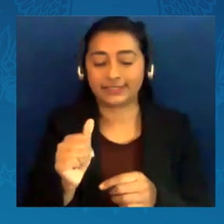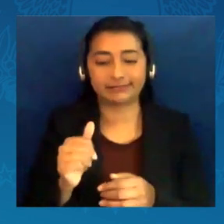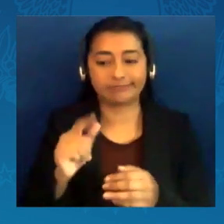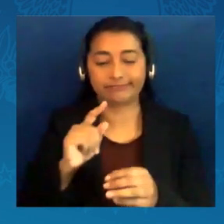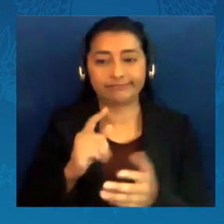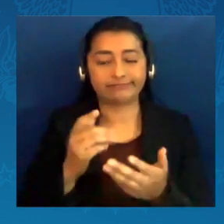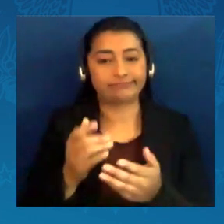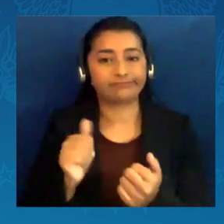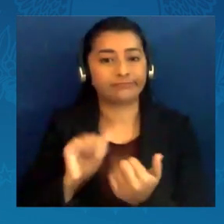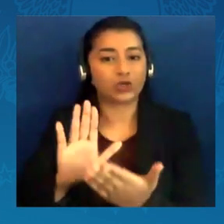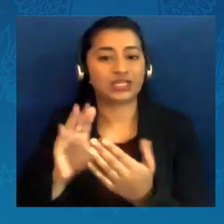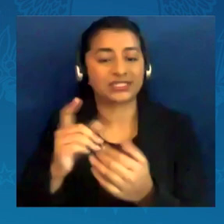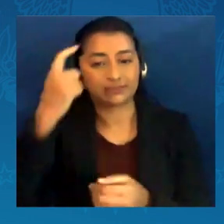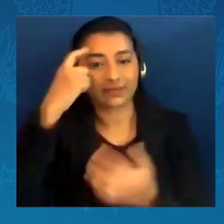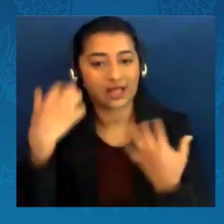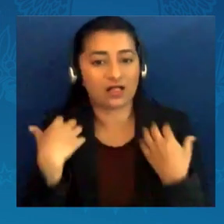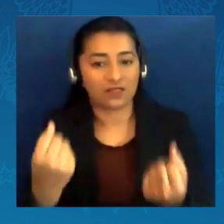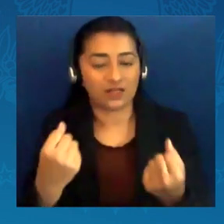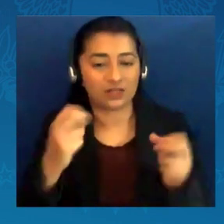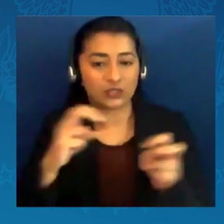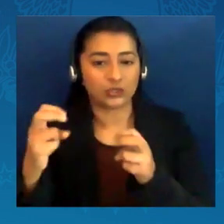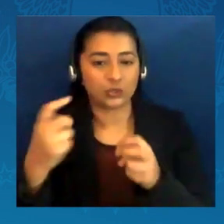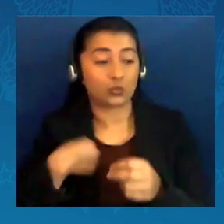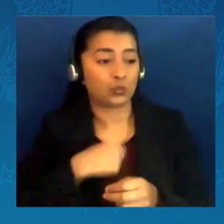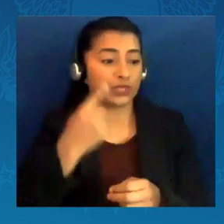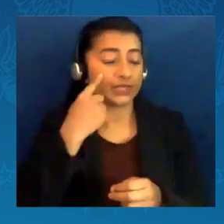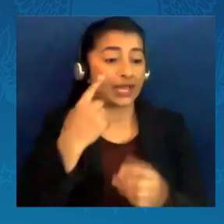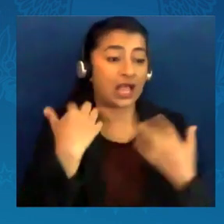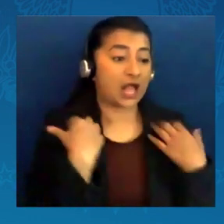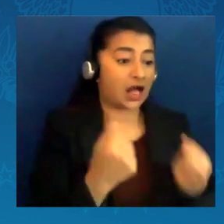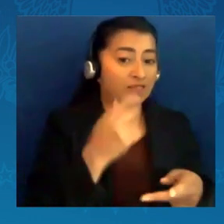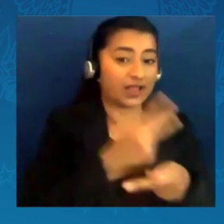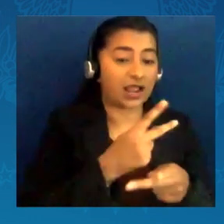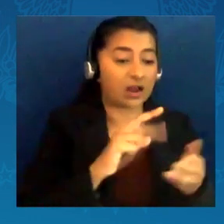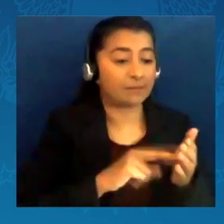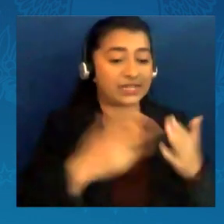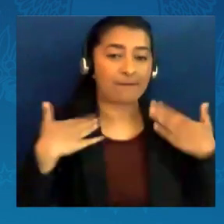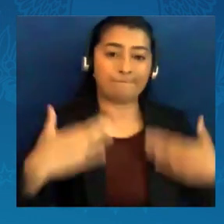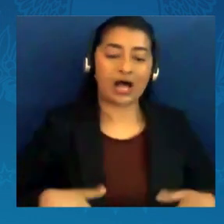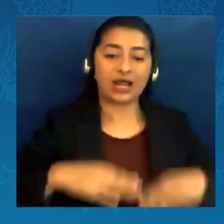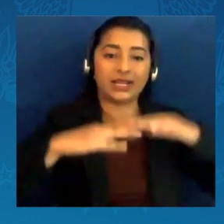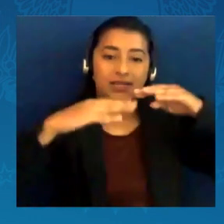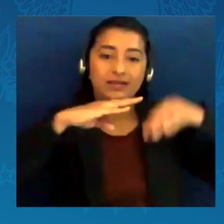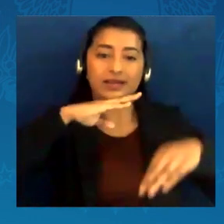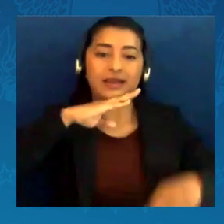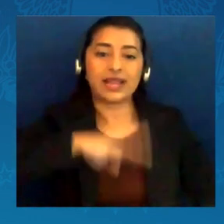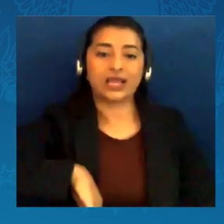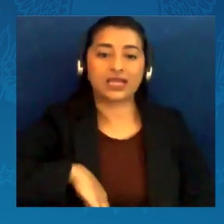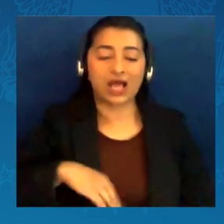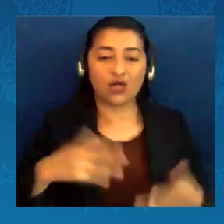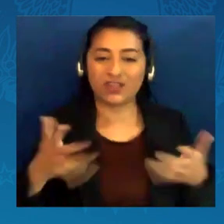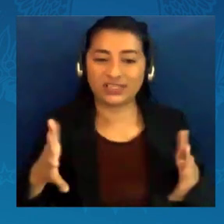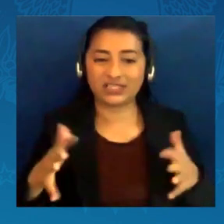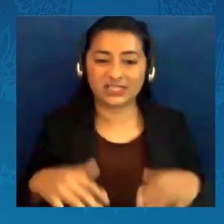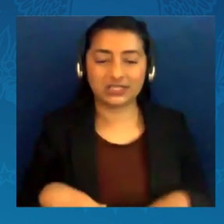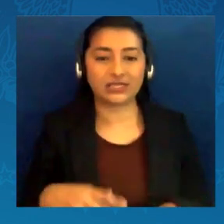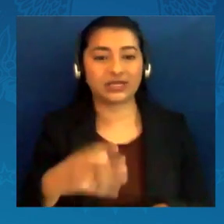We act as though health care means treating the body from the neck down instead of realizing what we need to do around health care from the neck up.